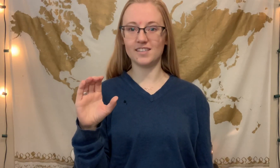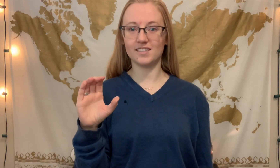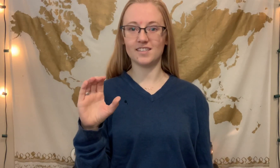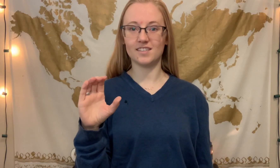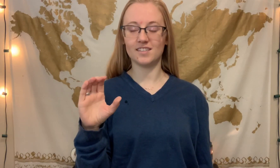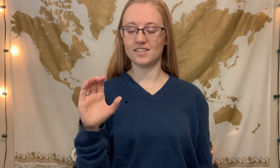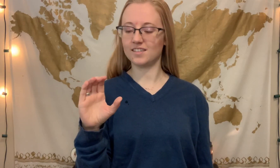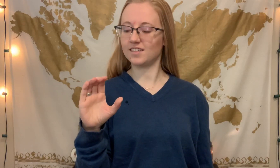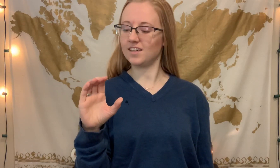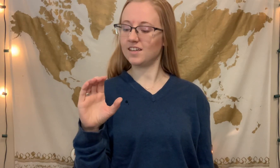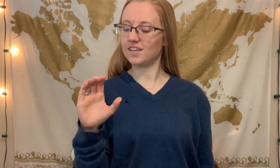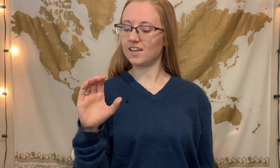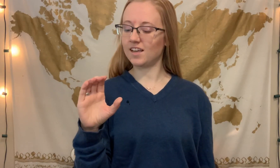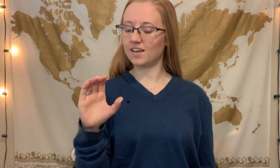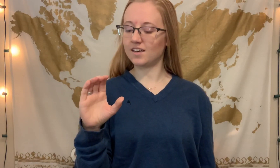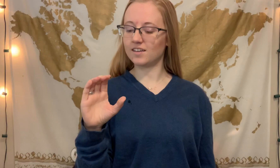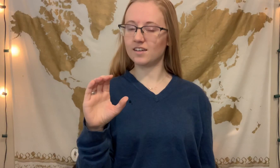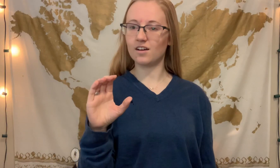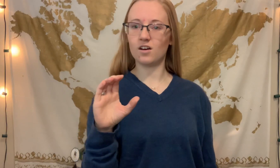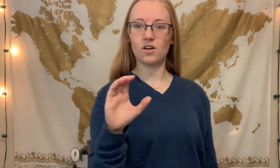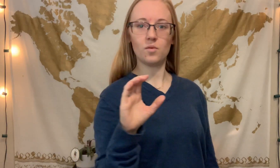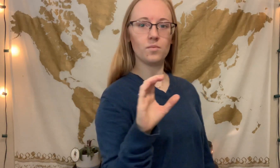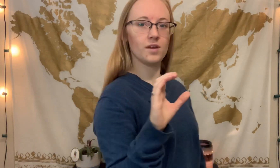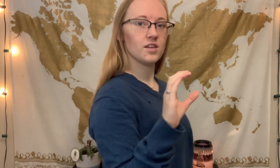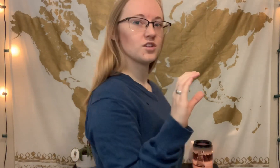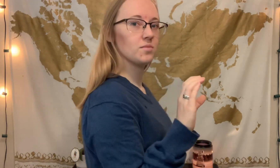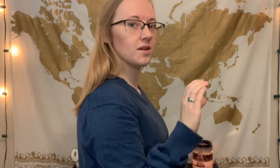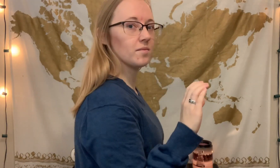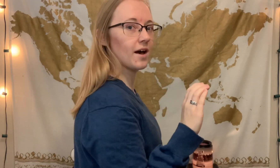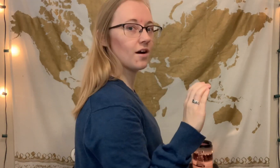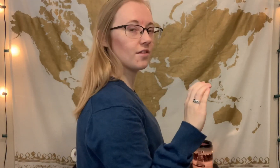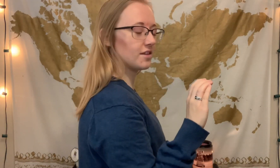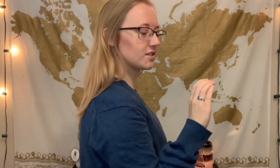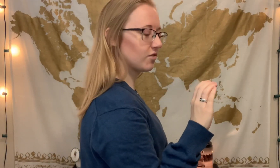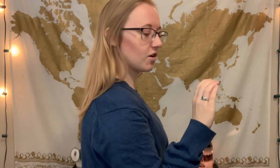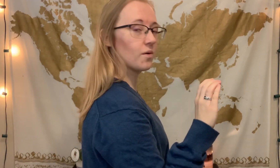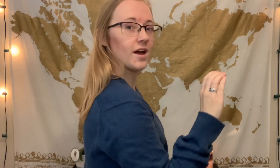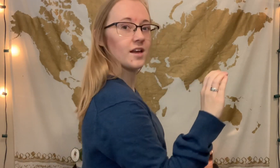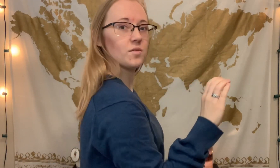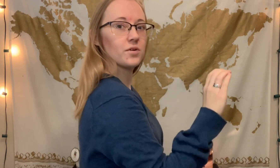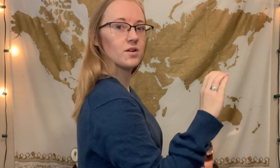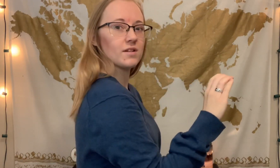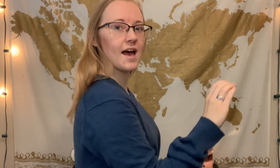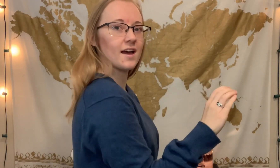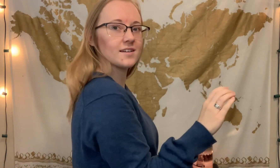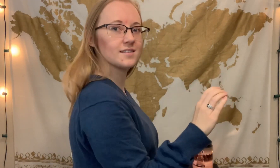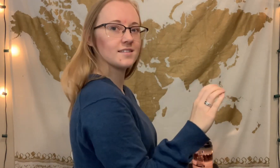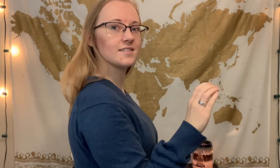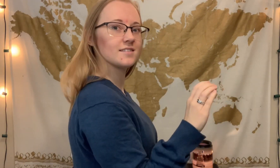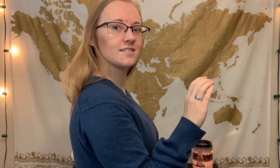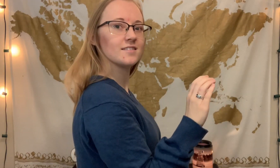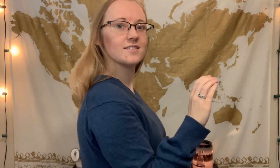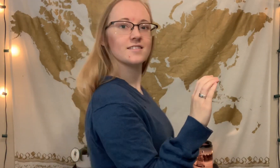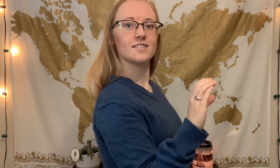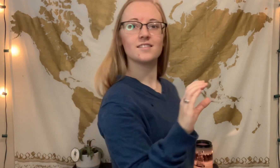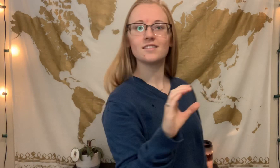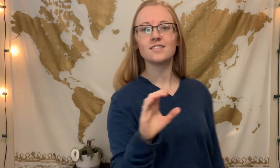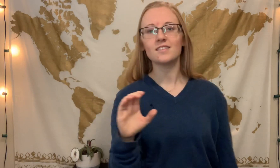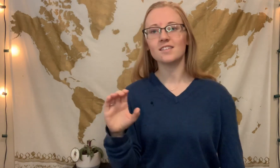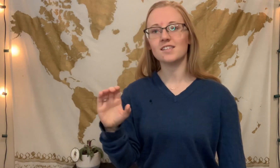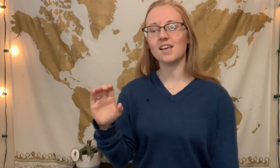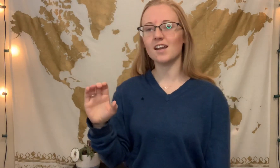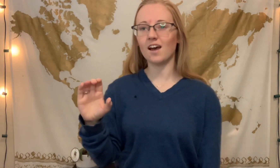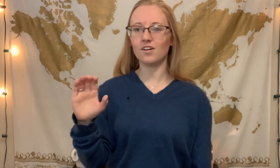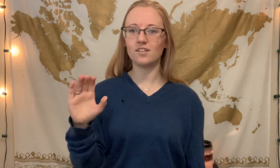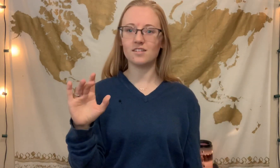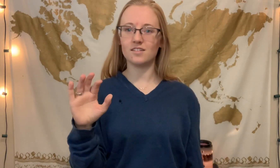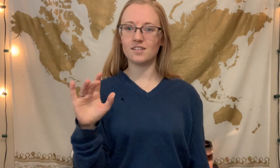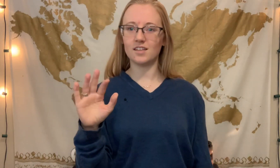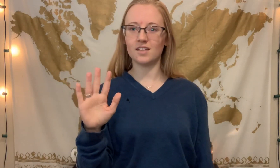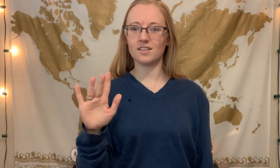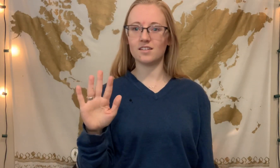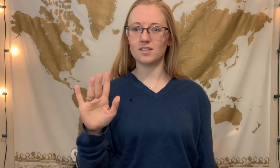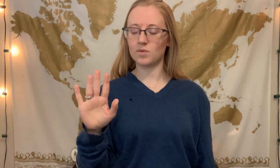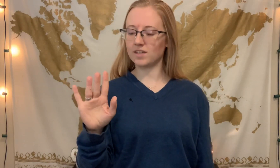and it should be about this far away pretty relaxed, just kind of out in space